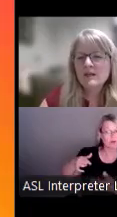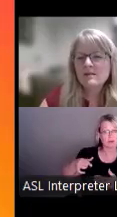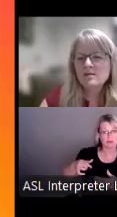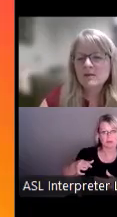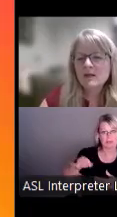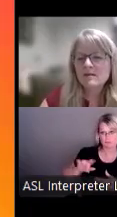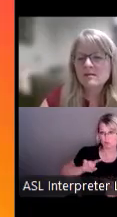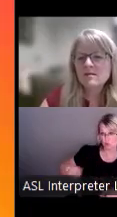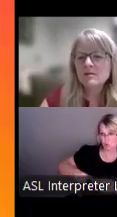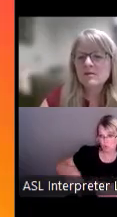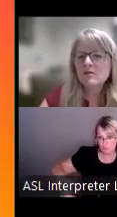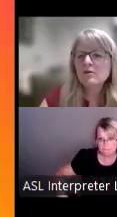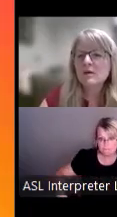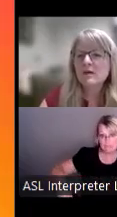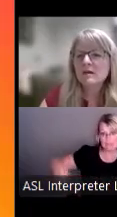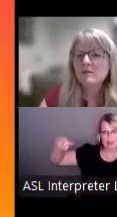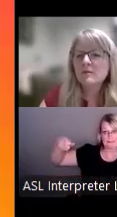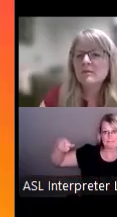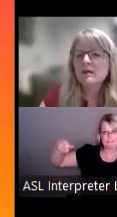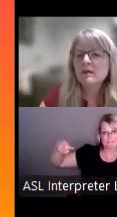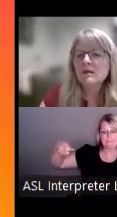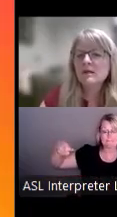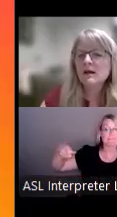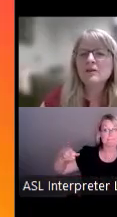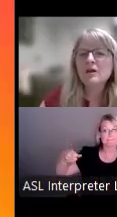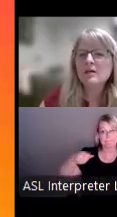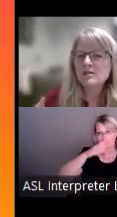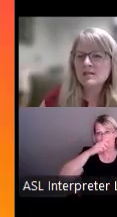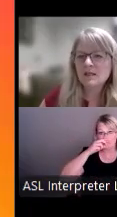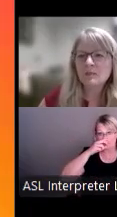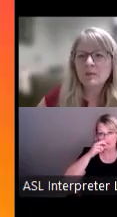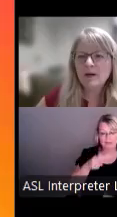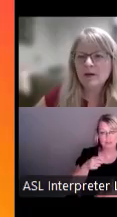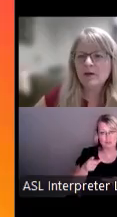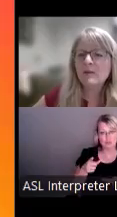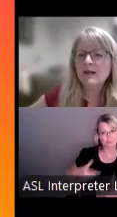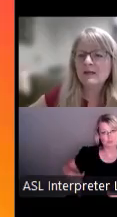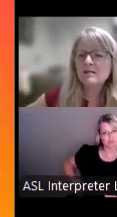up that suitcase, you would unconsciously prepare your body